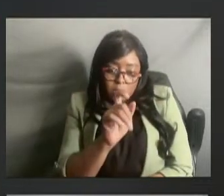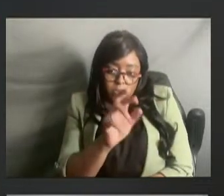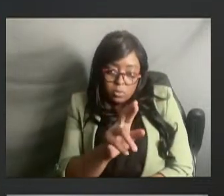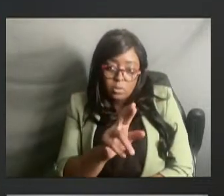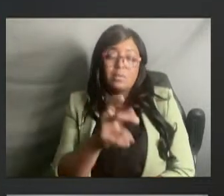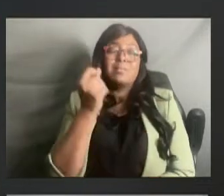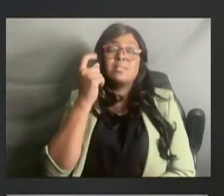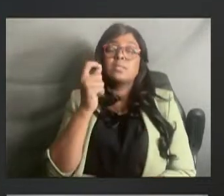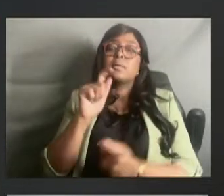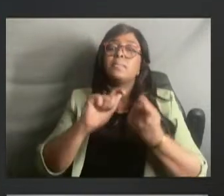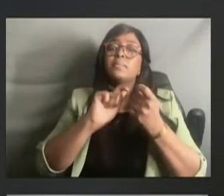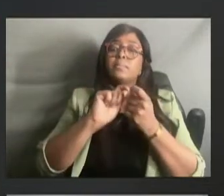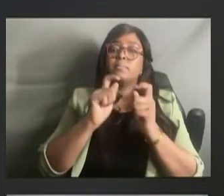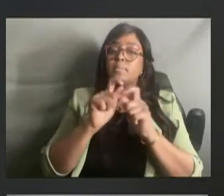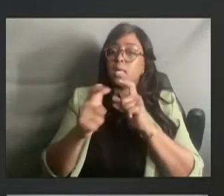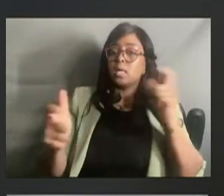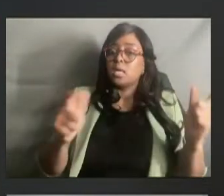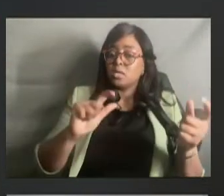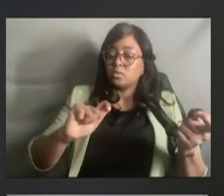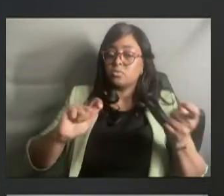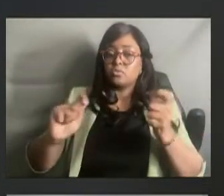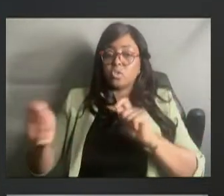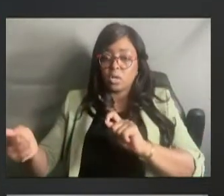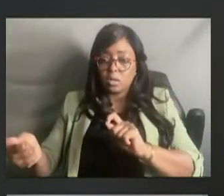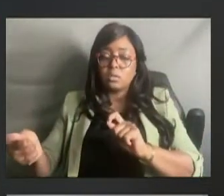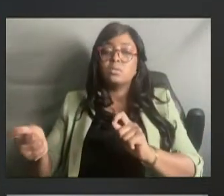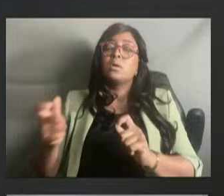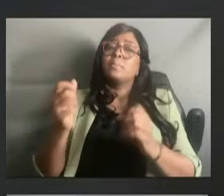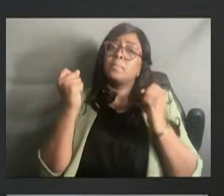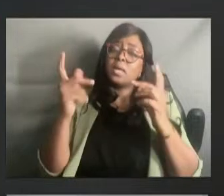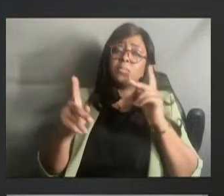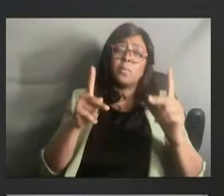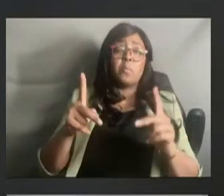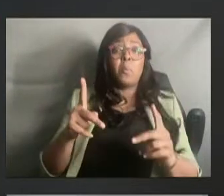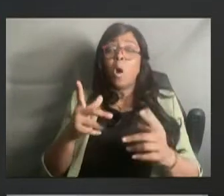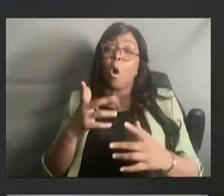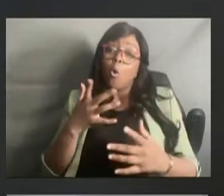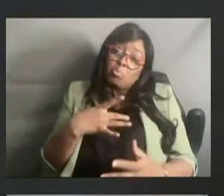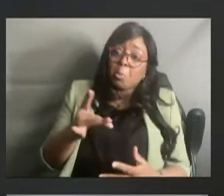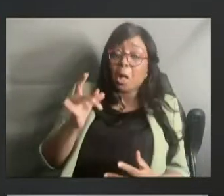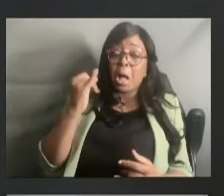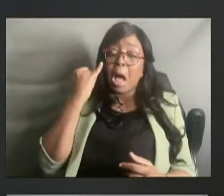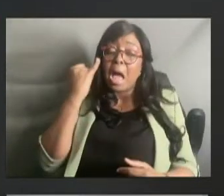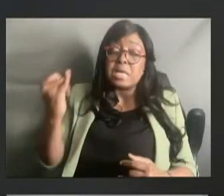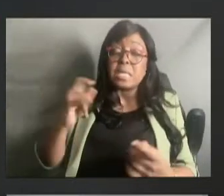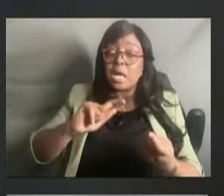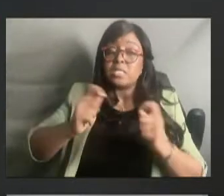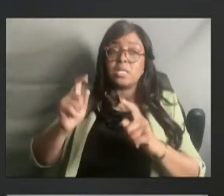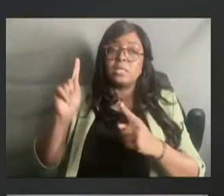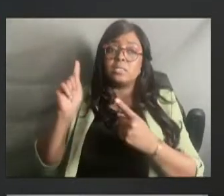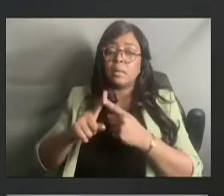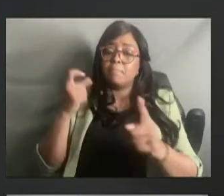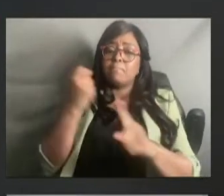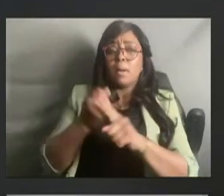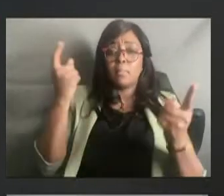particular cluster. This is a big shift. It's a big change.